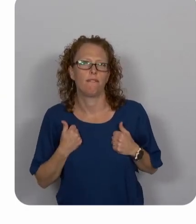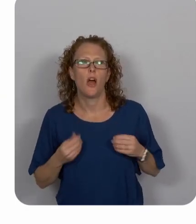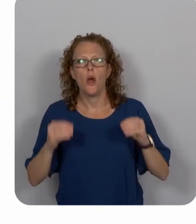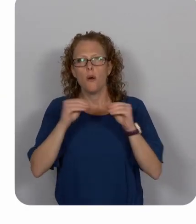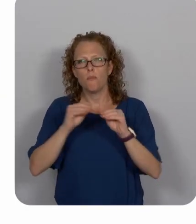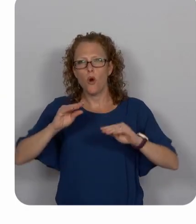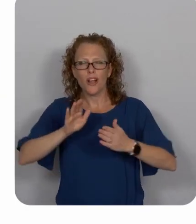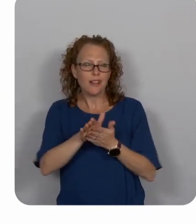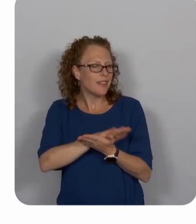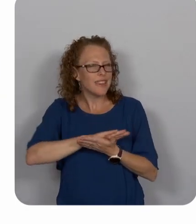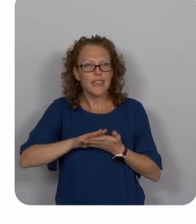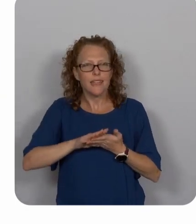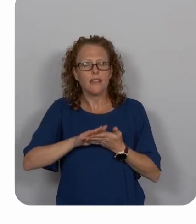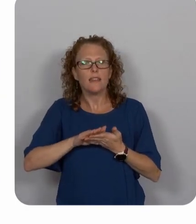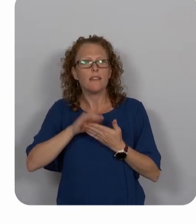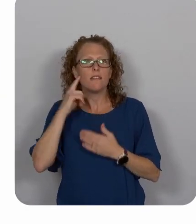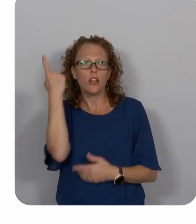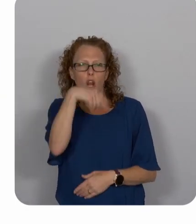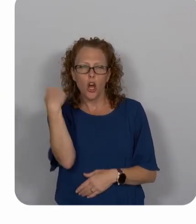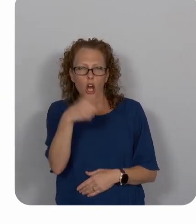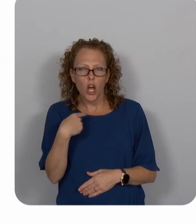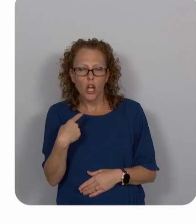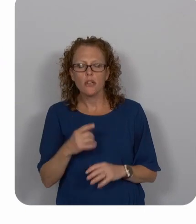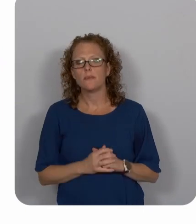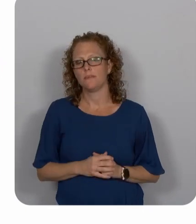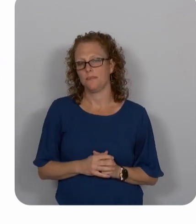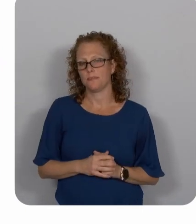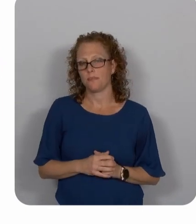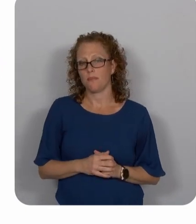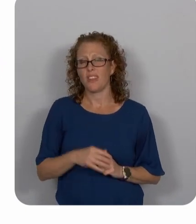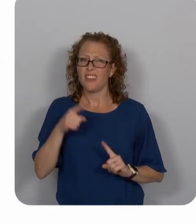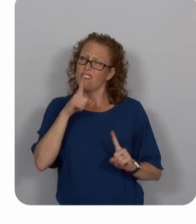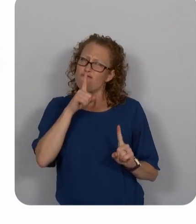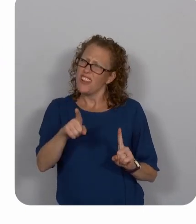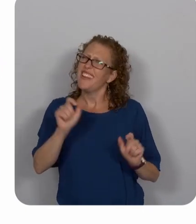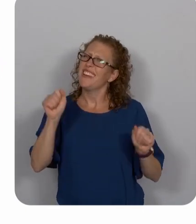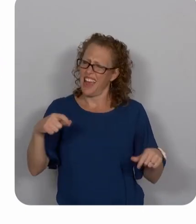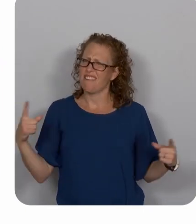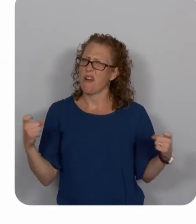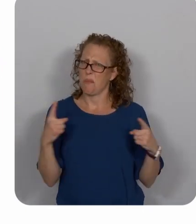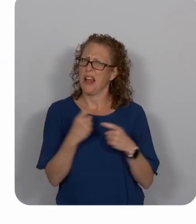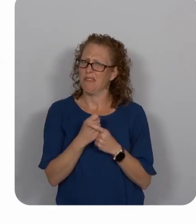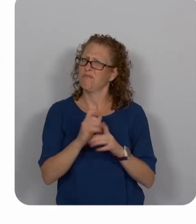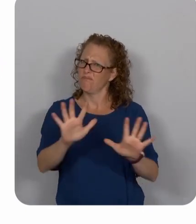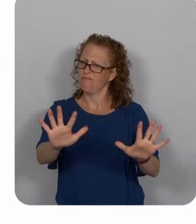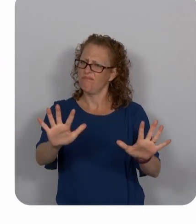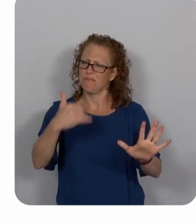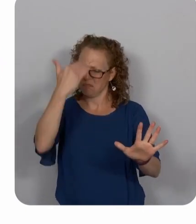Shadows and other tools can be complicated to work with, but we've made it simple to add them to your scenes